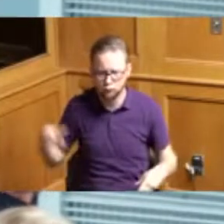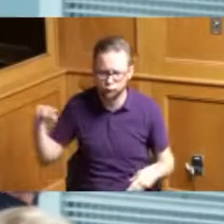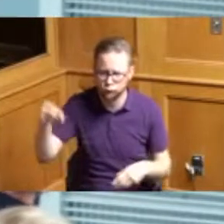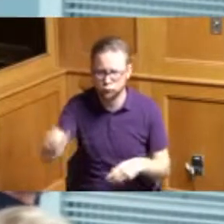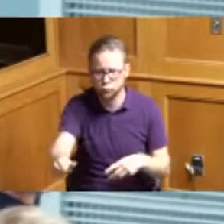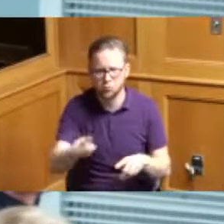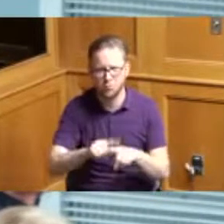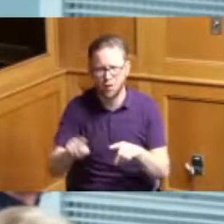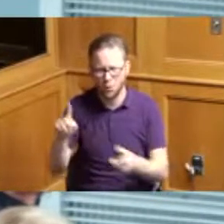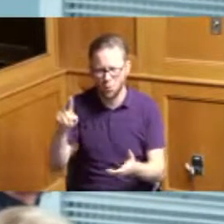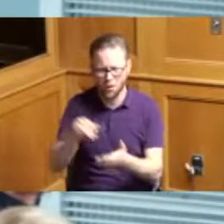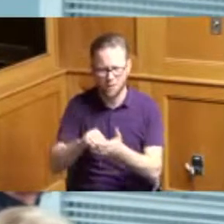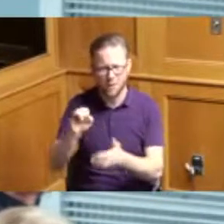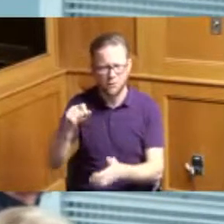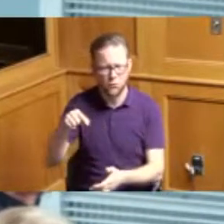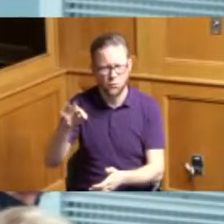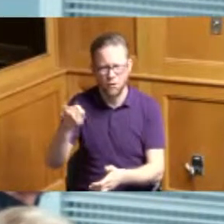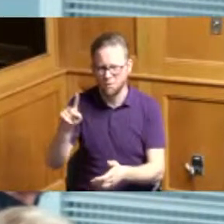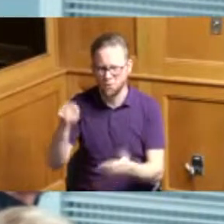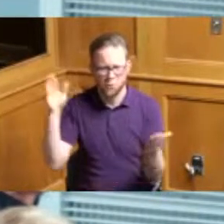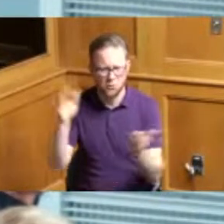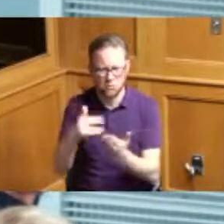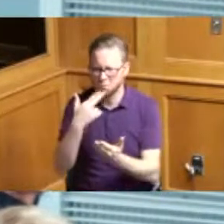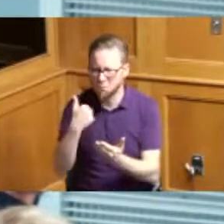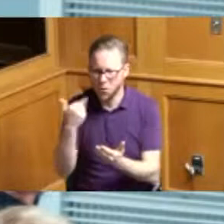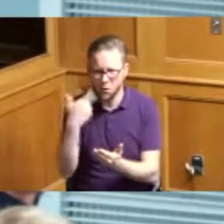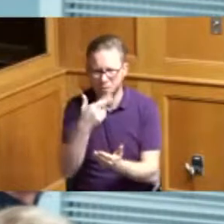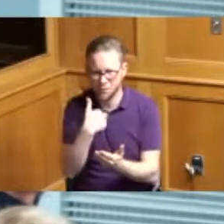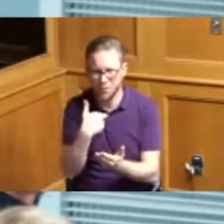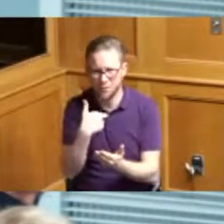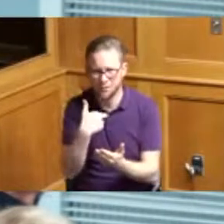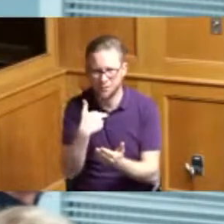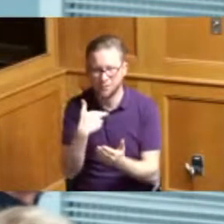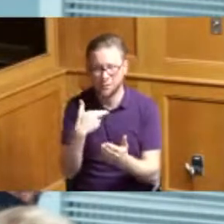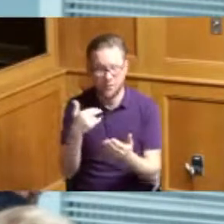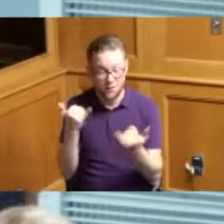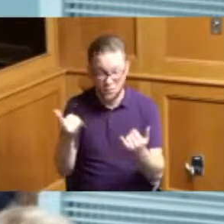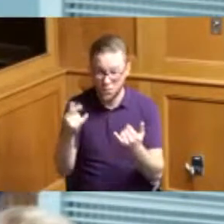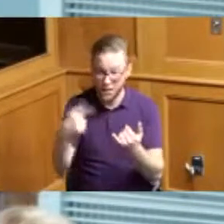square feet mom-and-pop restaurant and so they are also paying much more than their fair share